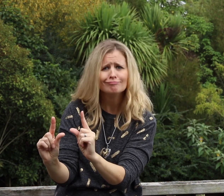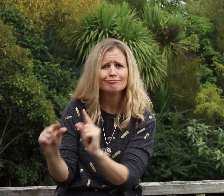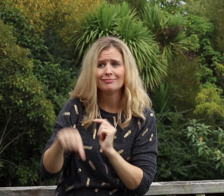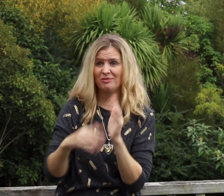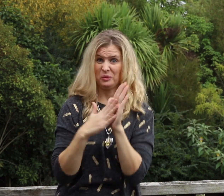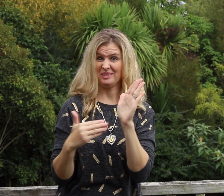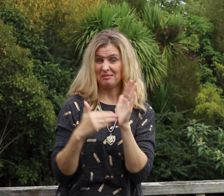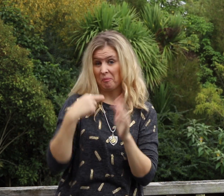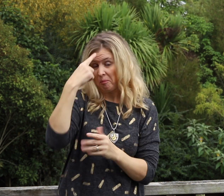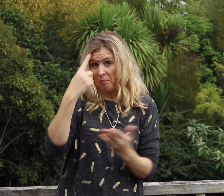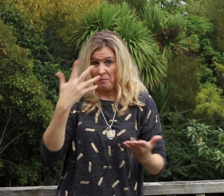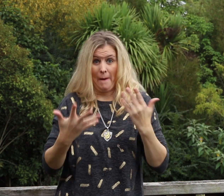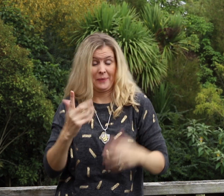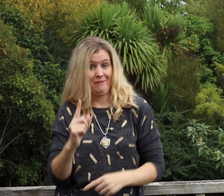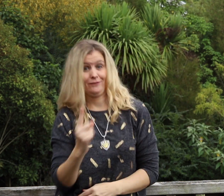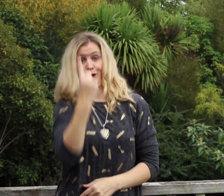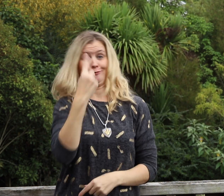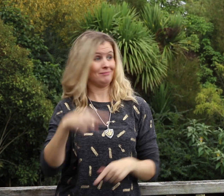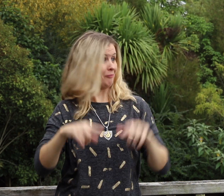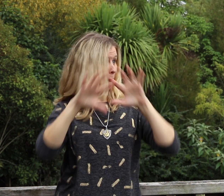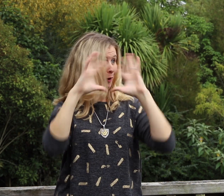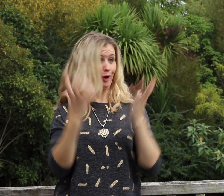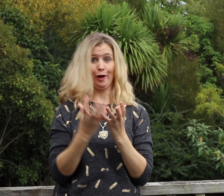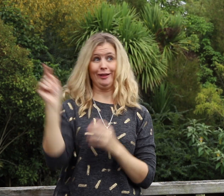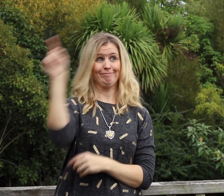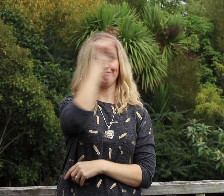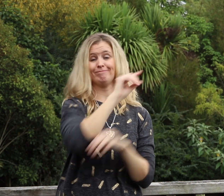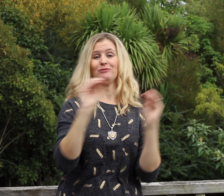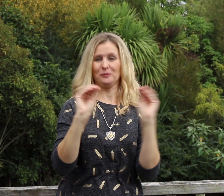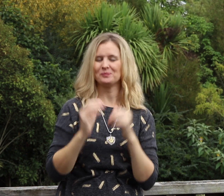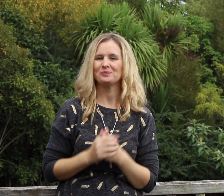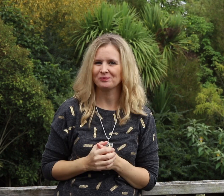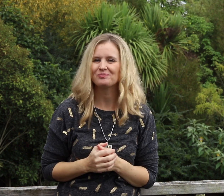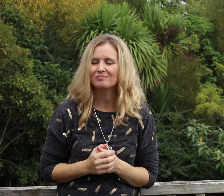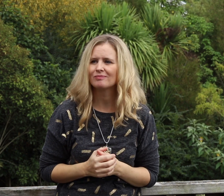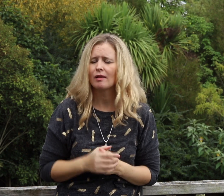and interpreter on the whole screen. We have it here in New Zealand